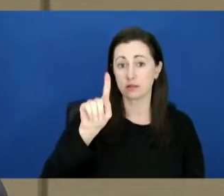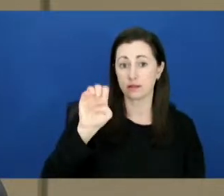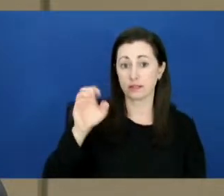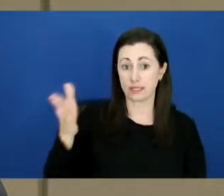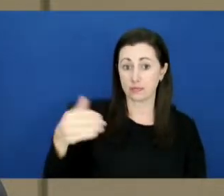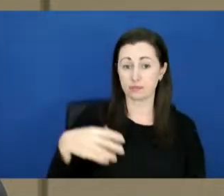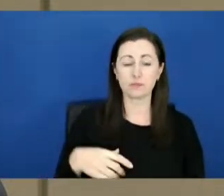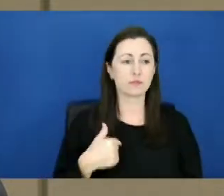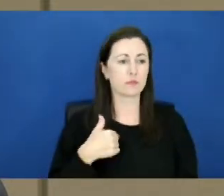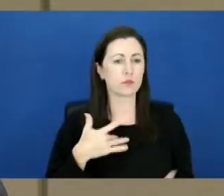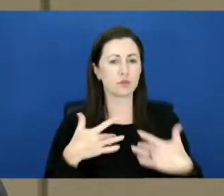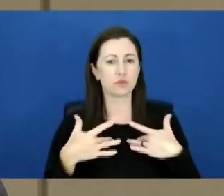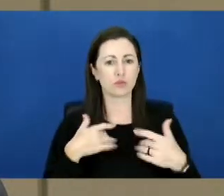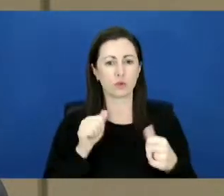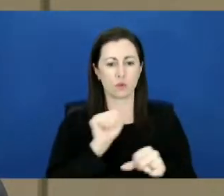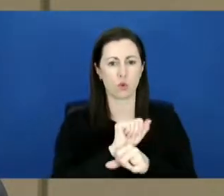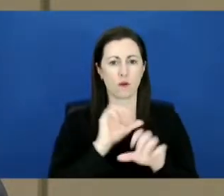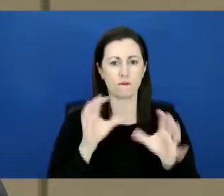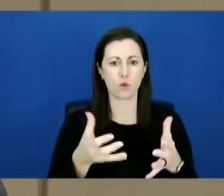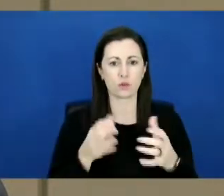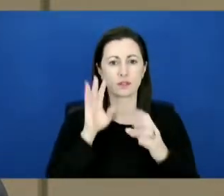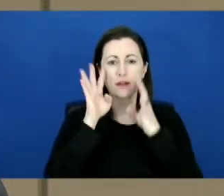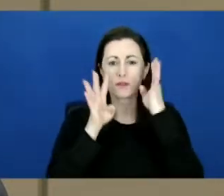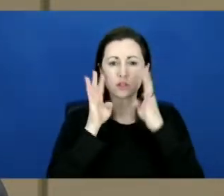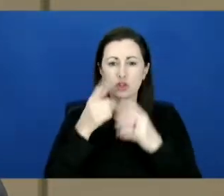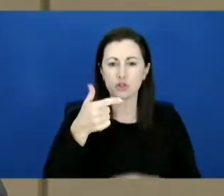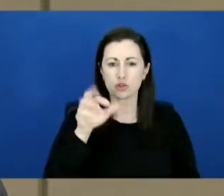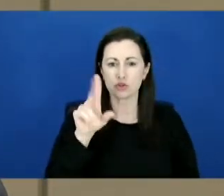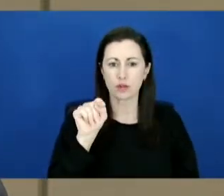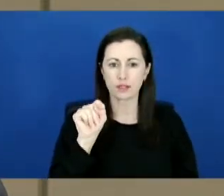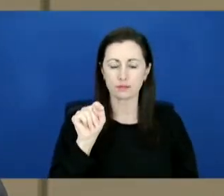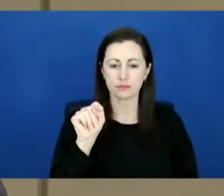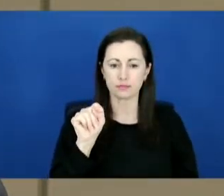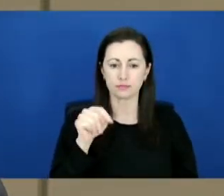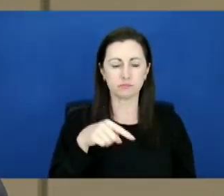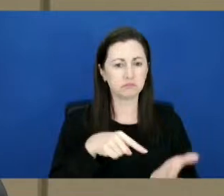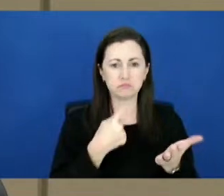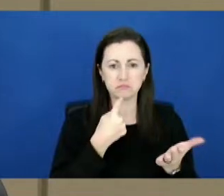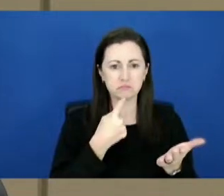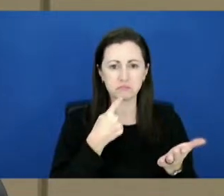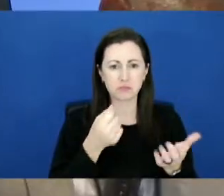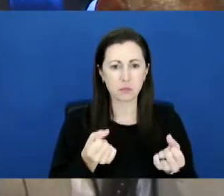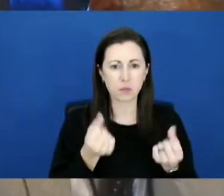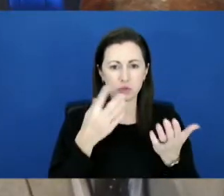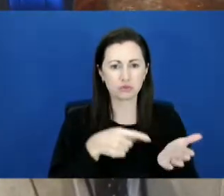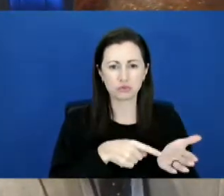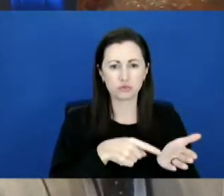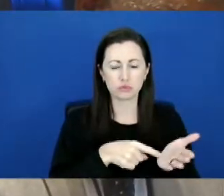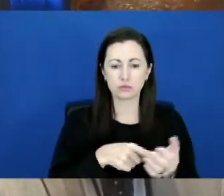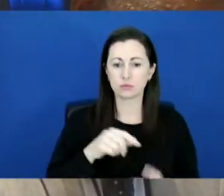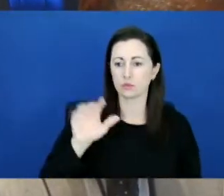COMMISSIONER LEAKE.